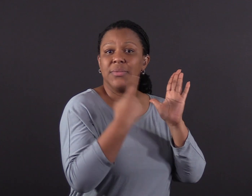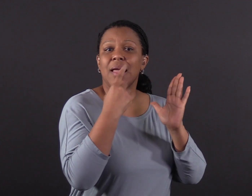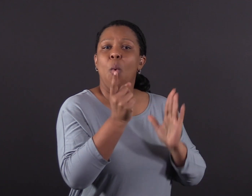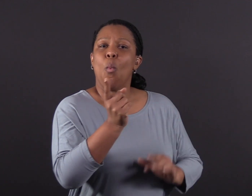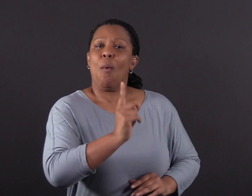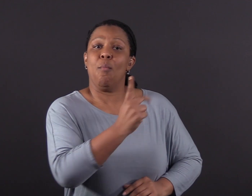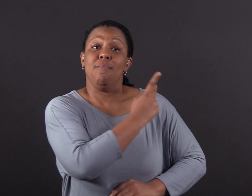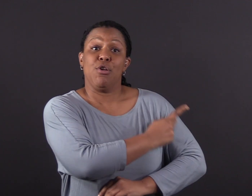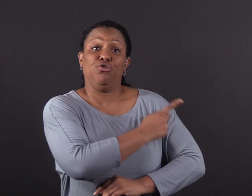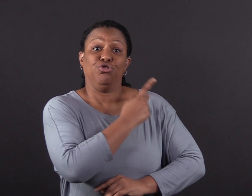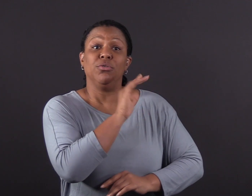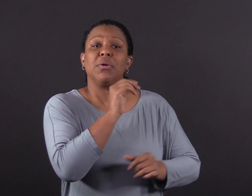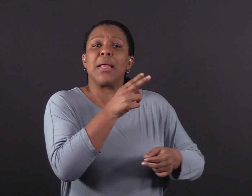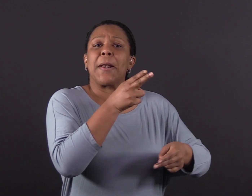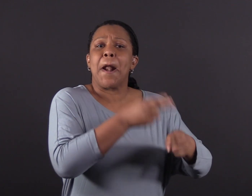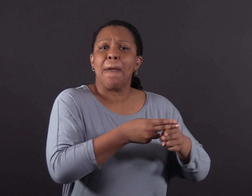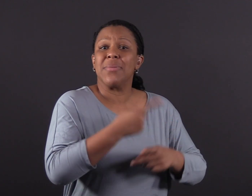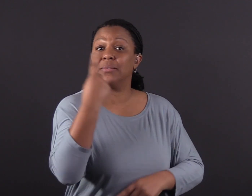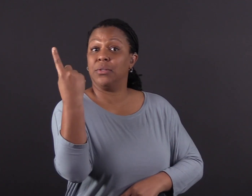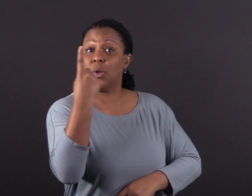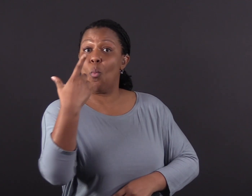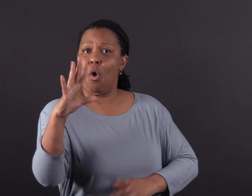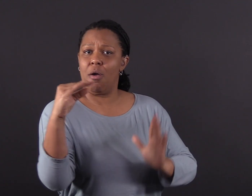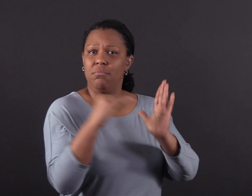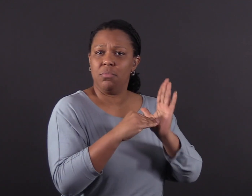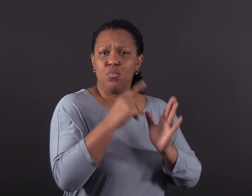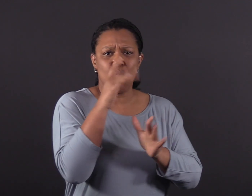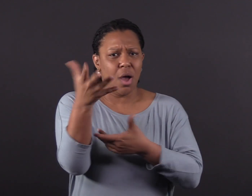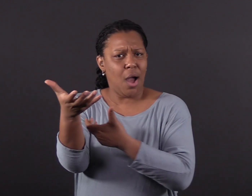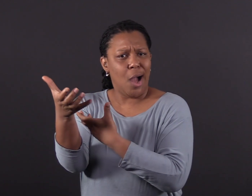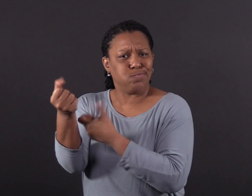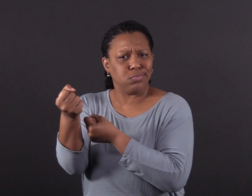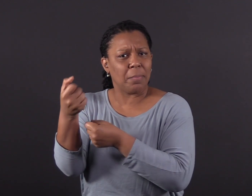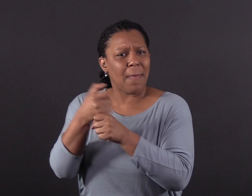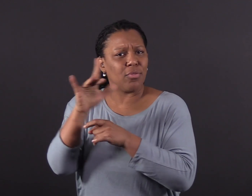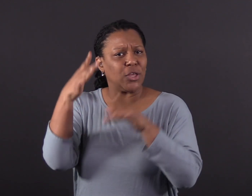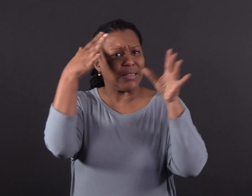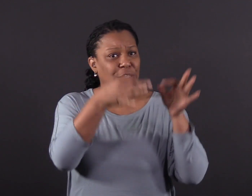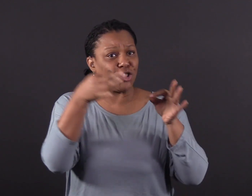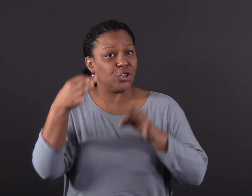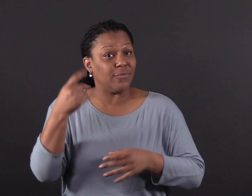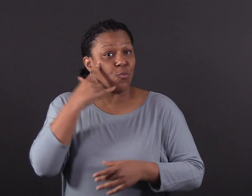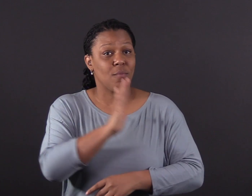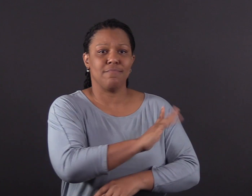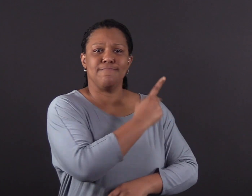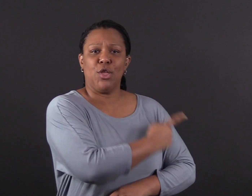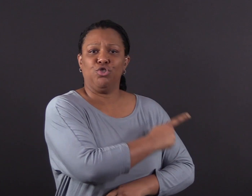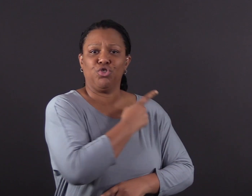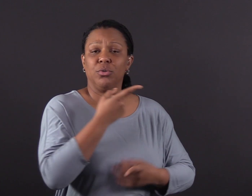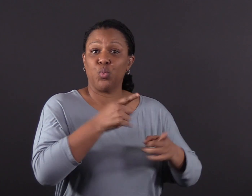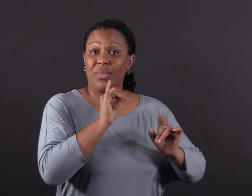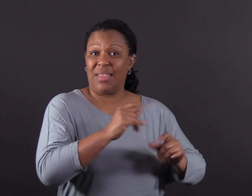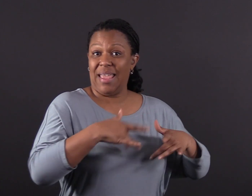names someone they trust to make decisions for the patient in the event the patient cannot make